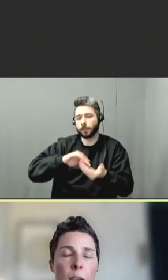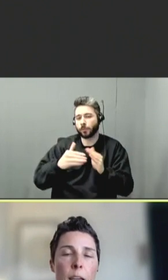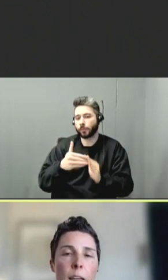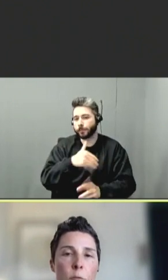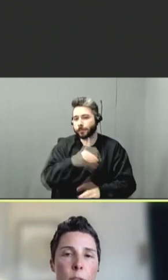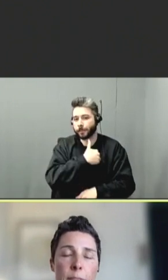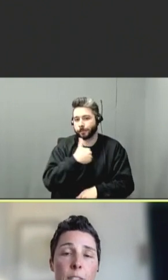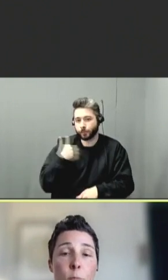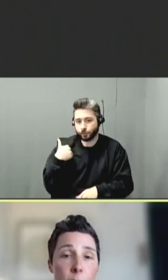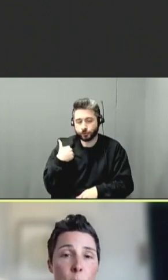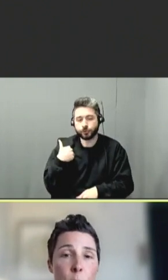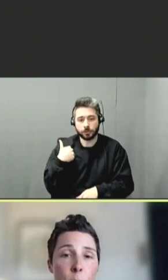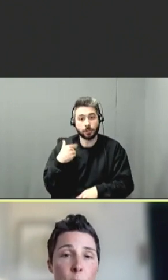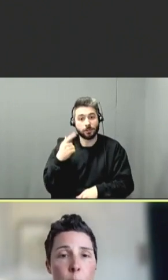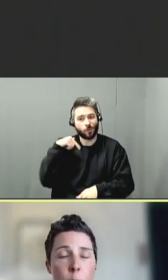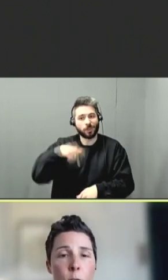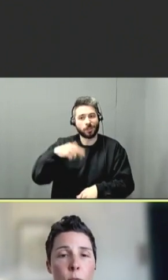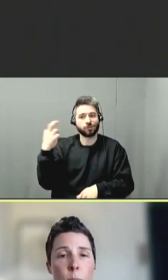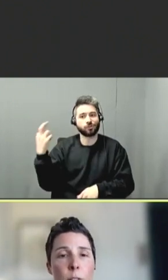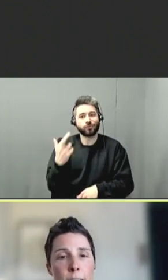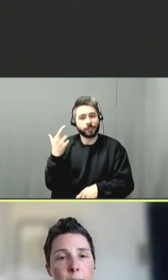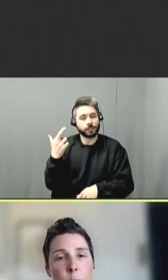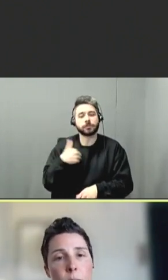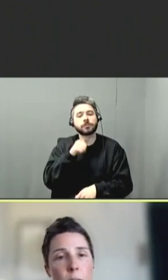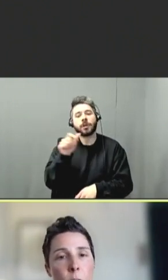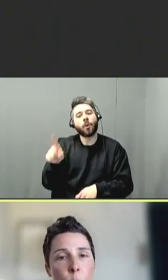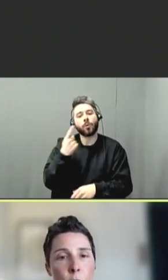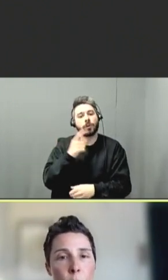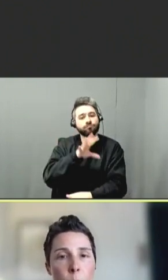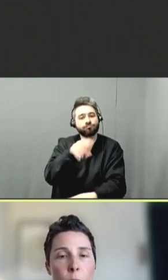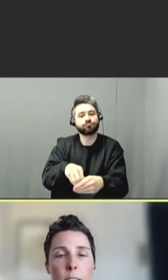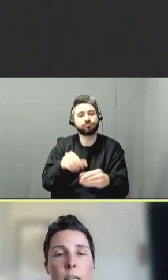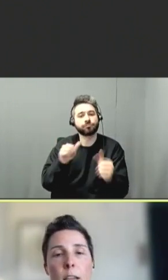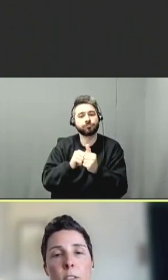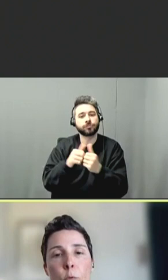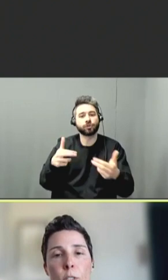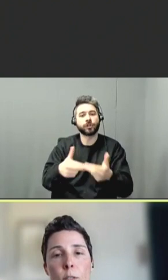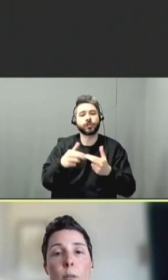and for this reason, we ended up not only participating on regional Mpox task forces,